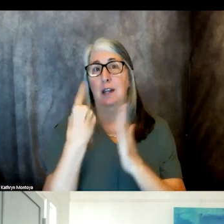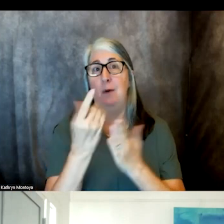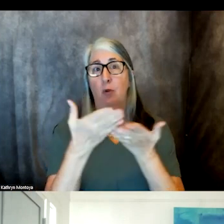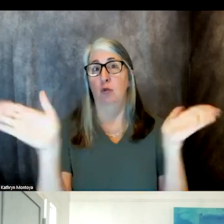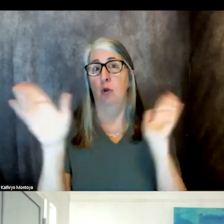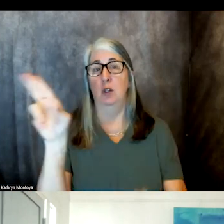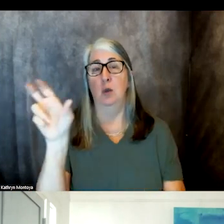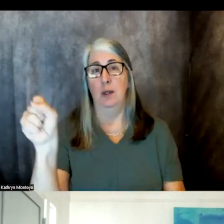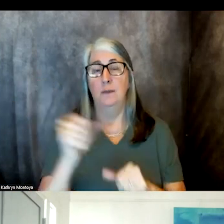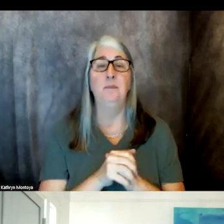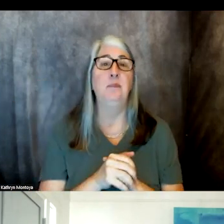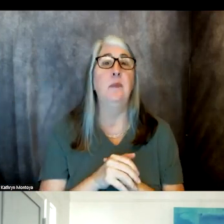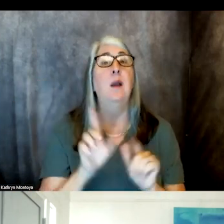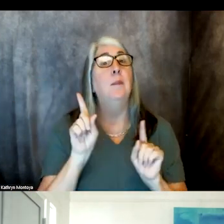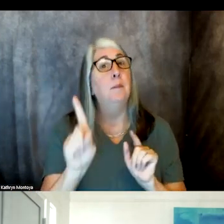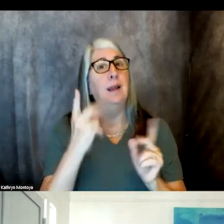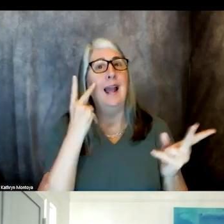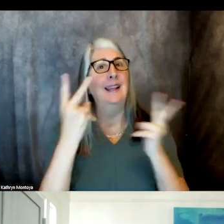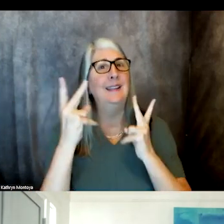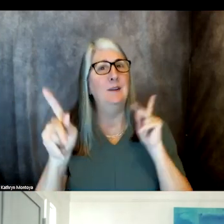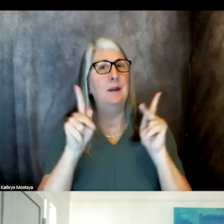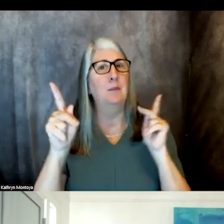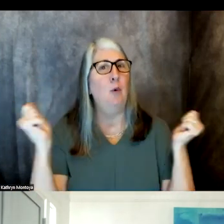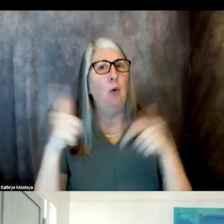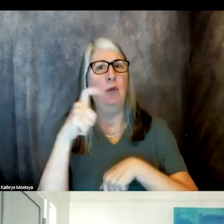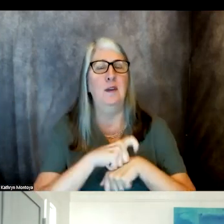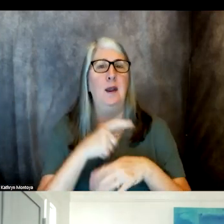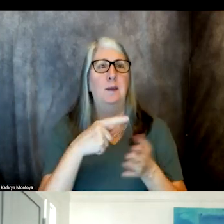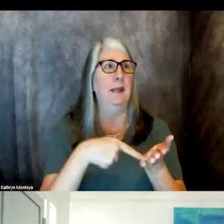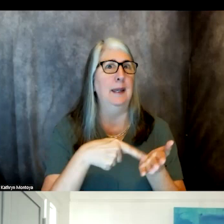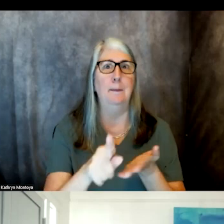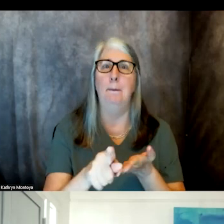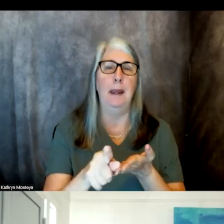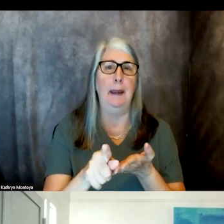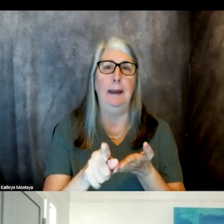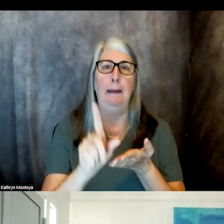BUT I SEE PEOPLE ALL OF THE TIME BEING PAID VERY MUCH UNDER THAT